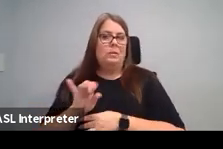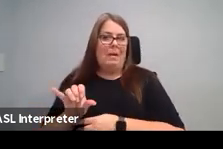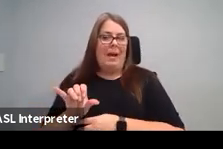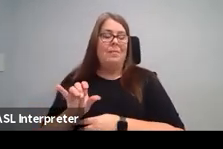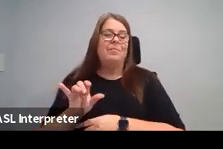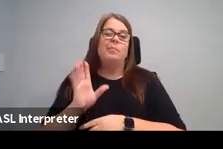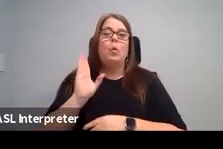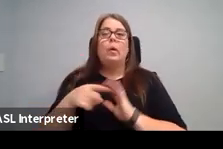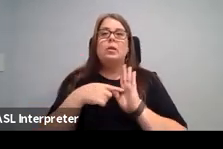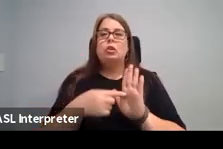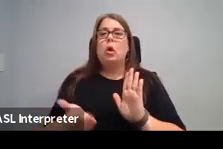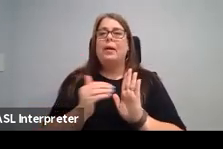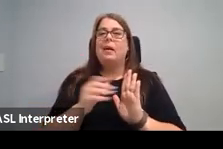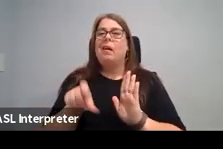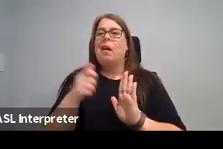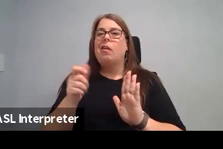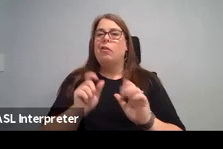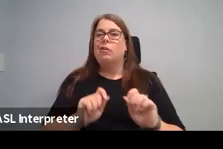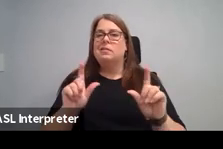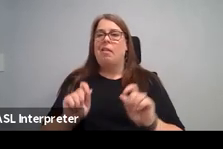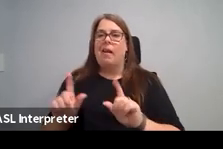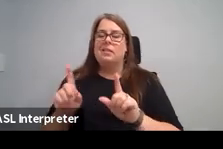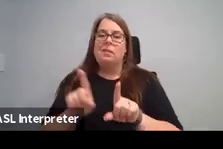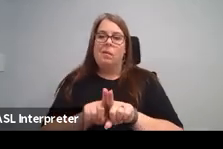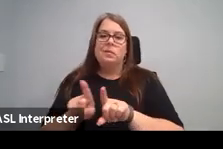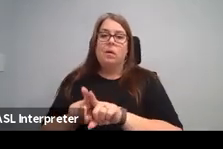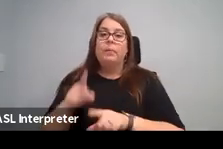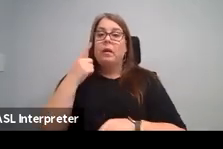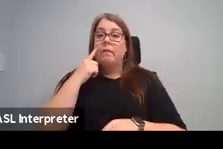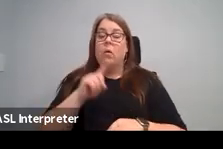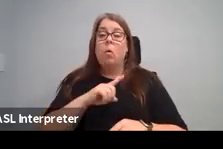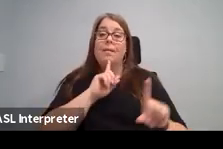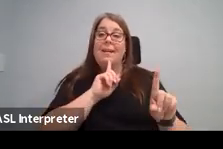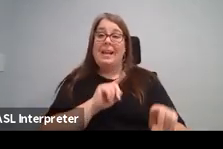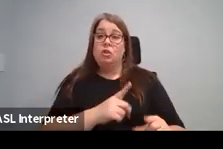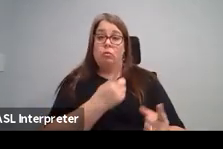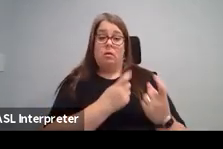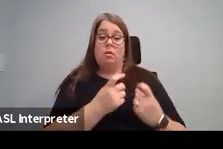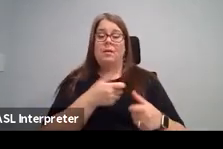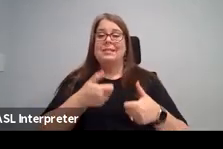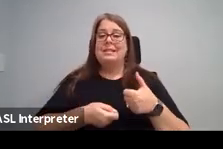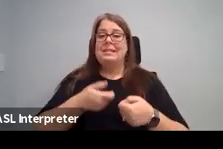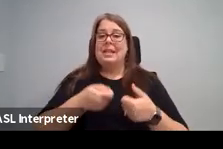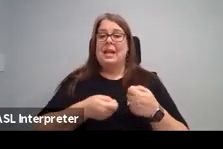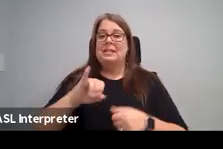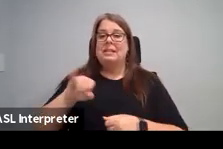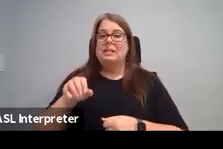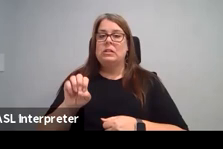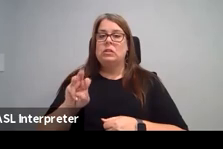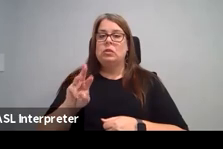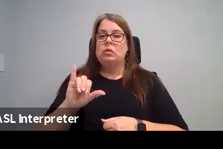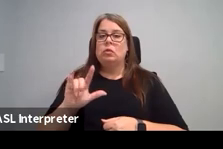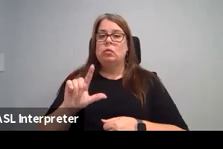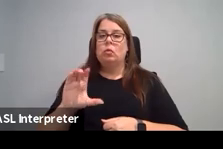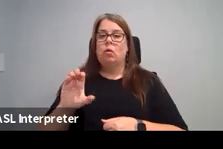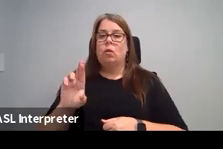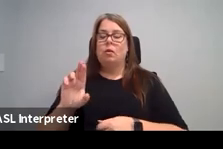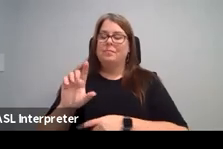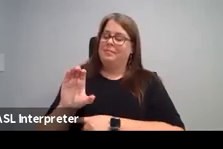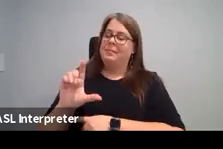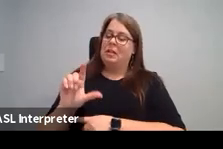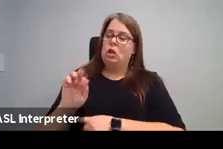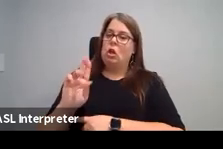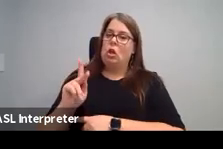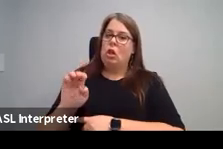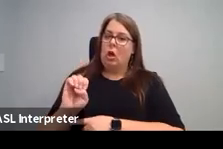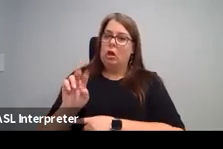Allison Frenzel : And for the first activity. For those of you who are jumping on now go ahead and text Joel Clark 202 22333 and get ready for our first interactive Poll Everywhere question.